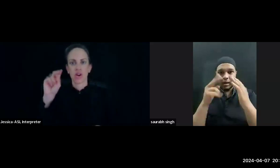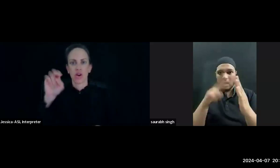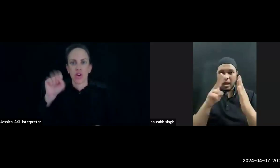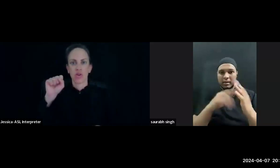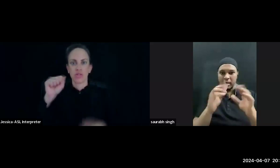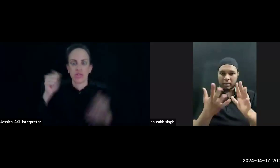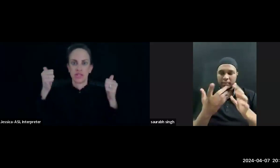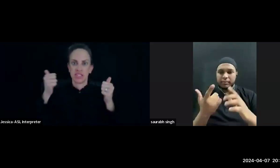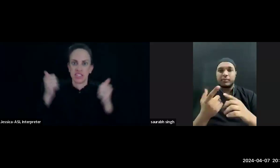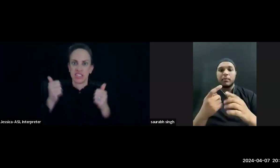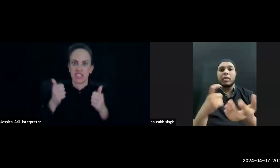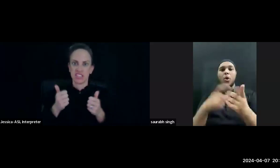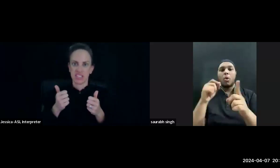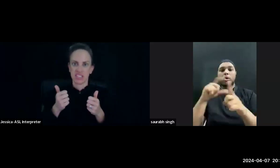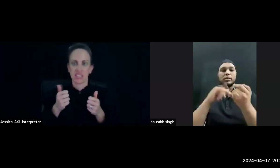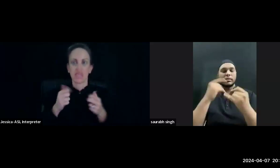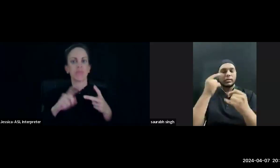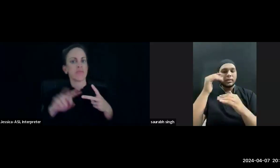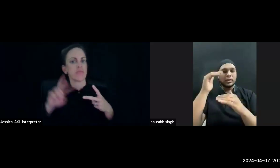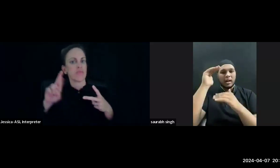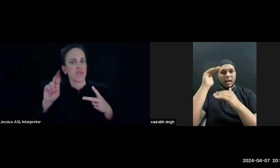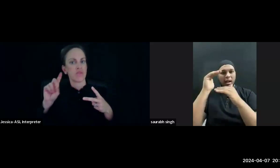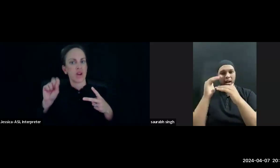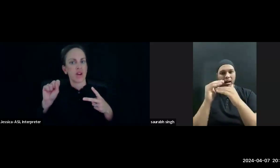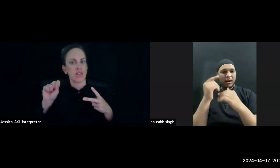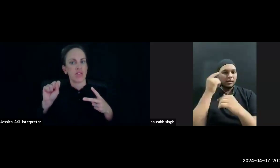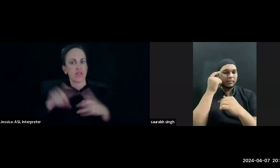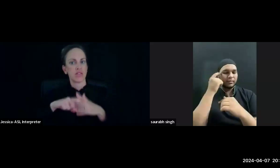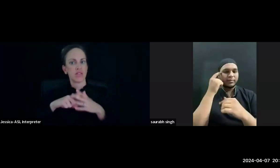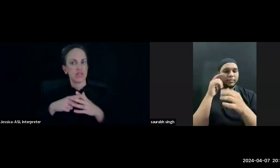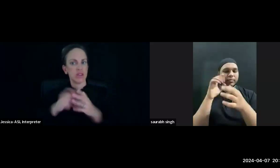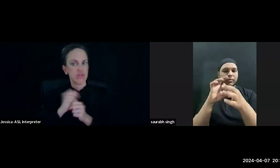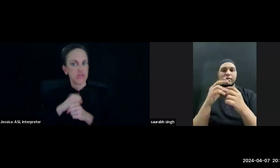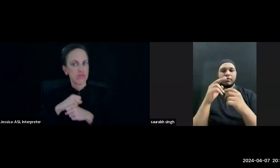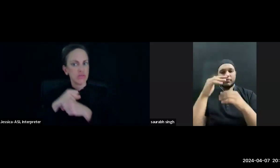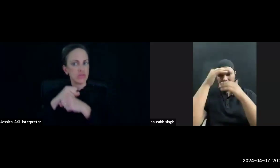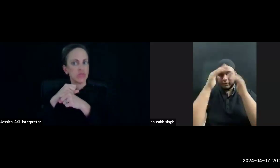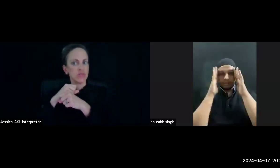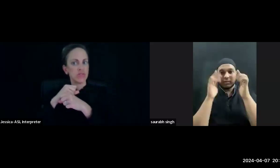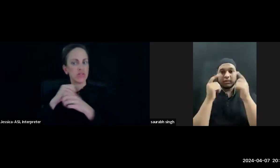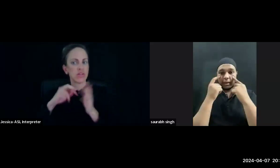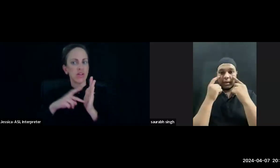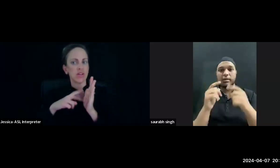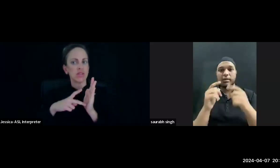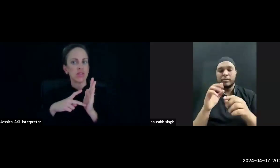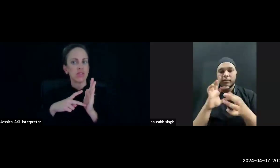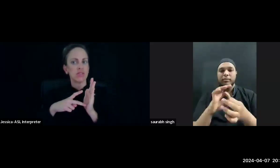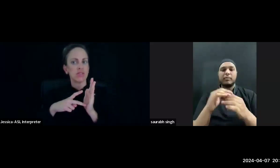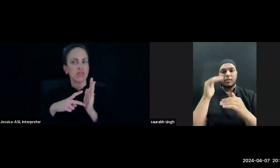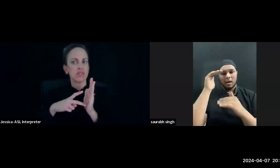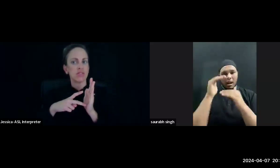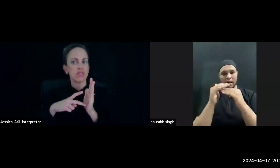rods start to reduce in your peripheral vision is getting reduced. then when the peripheral vision is getting